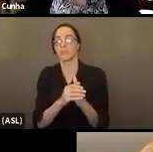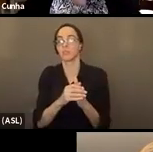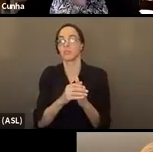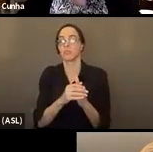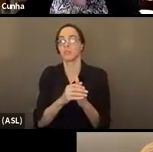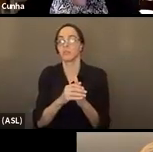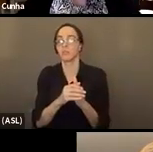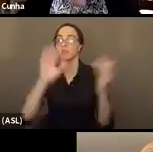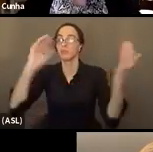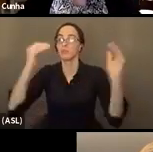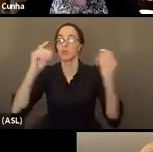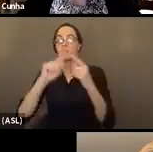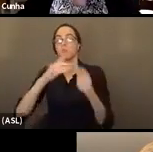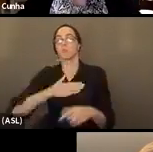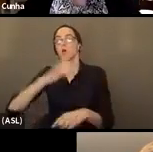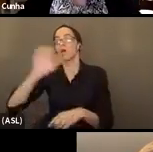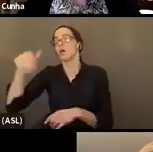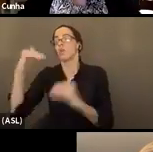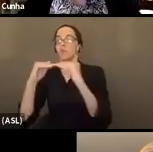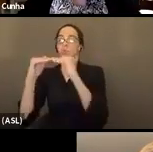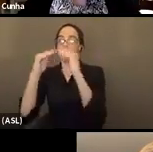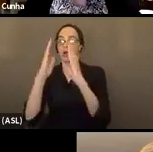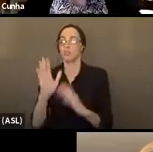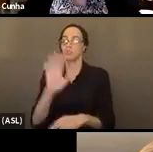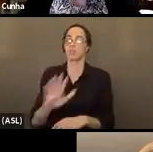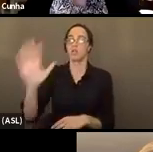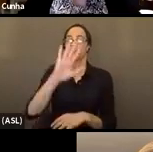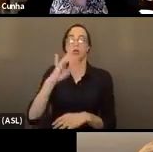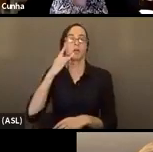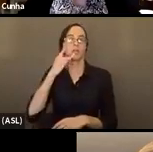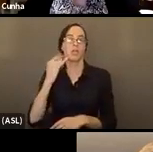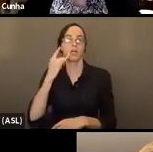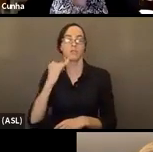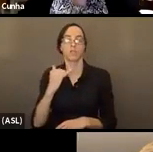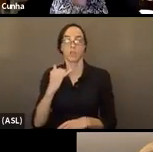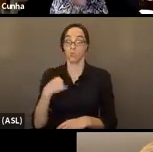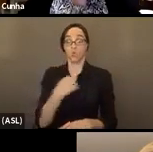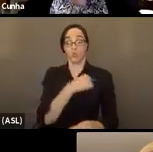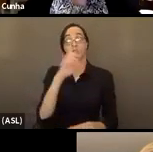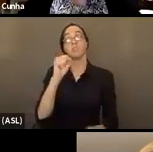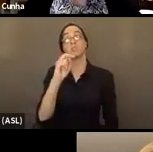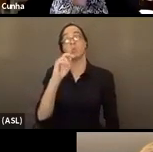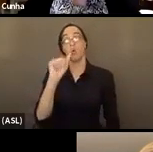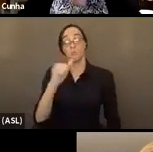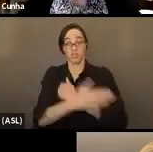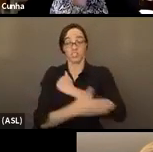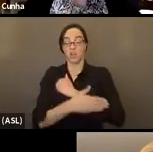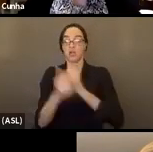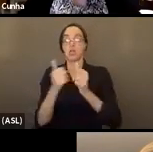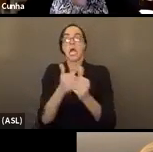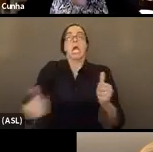state you know we're way ahead of the game yeah regard to how we're responding and supporting our